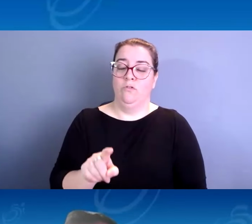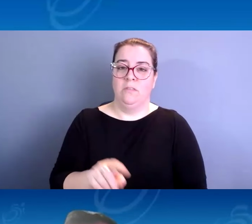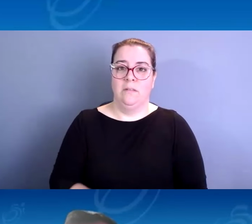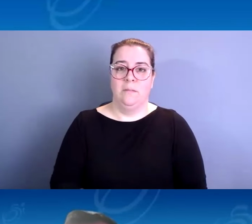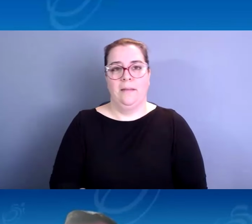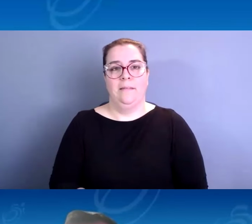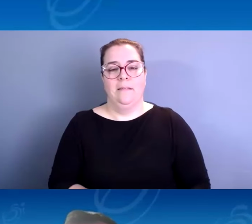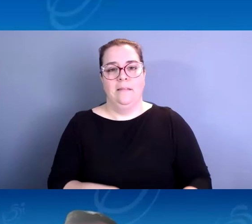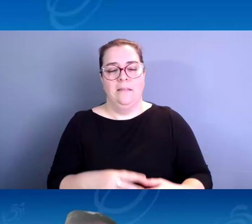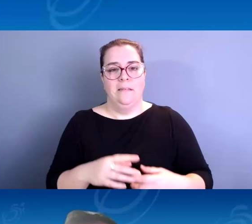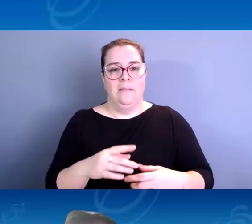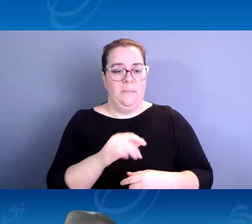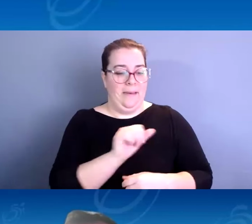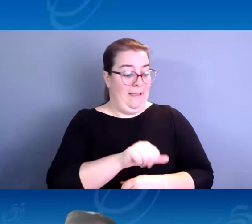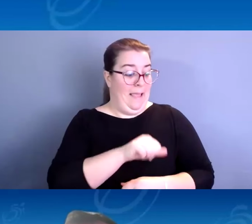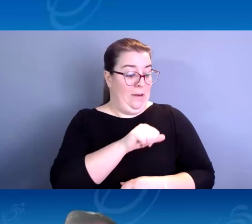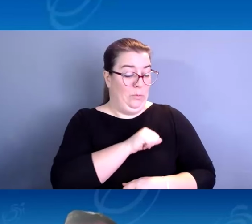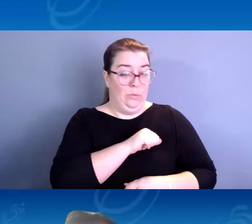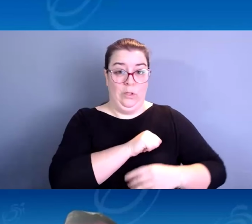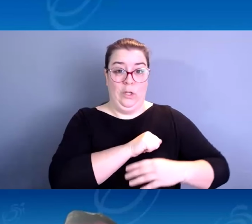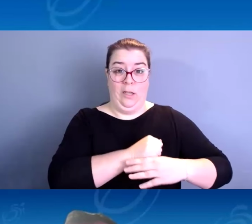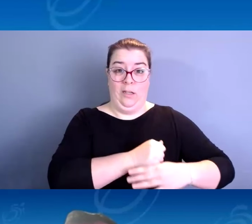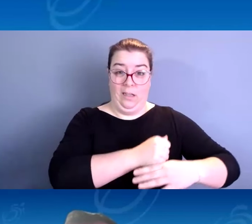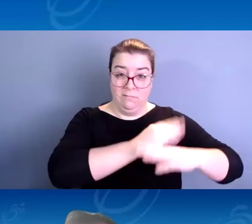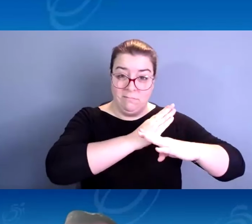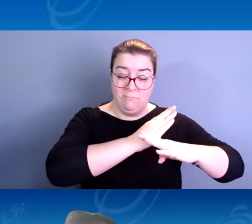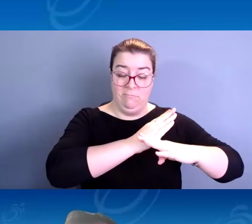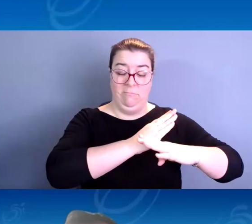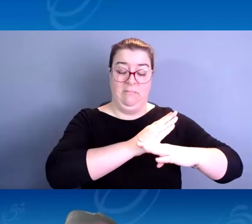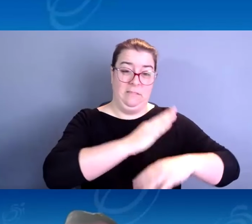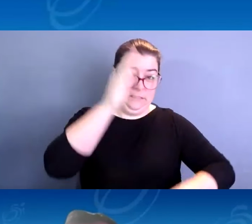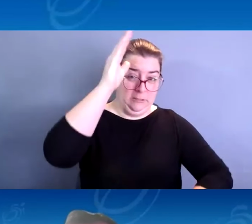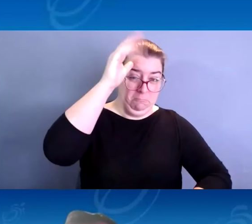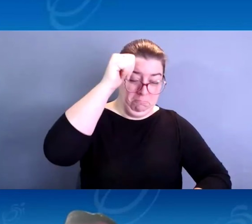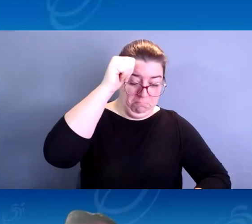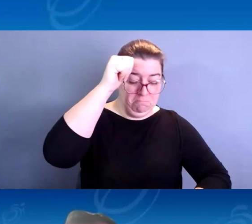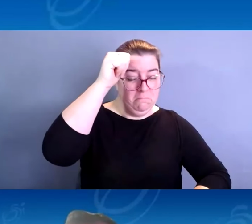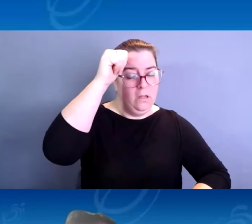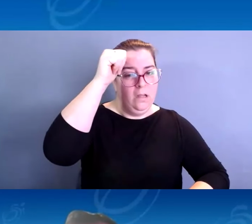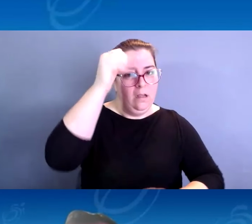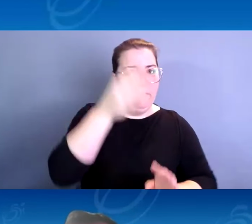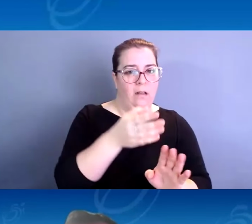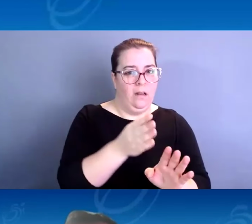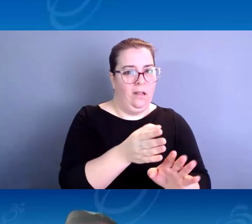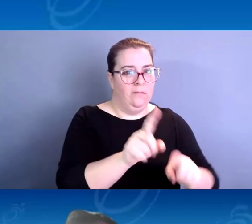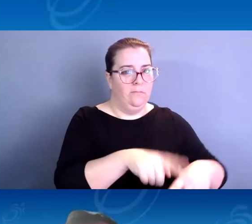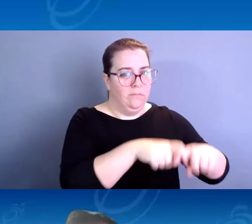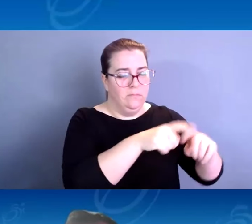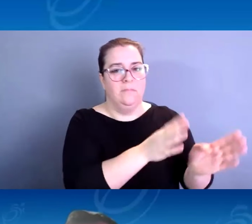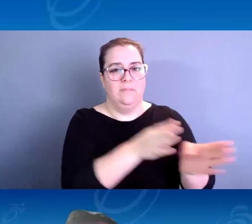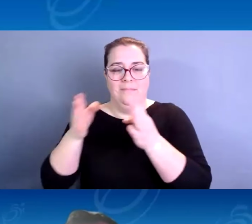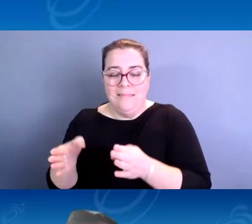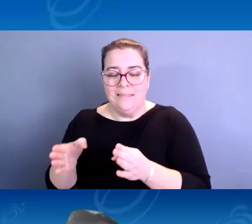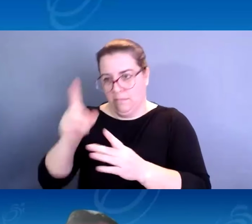without really talking about ableism. I know Abhishek has talked about it, and that's it's,